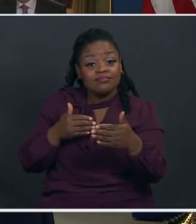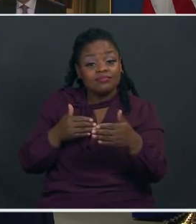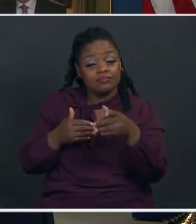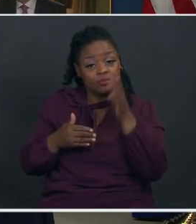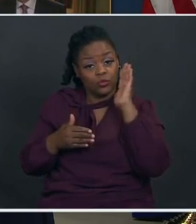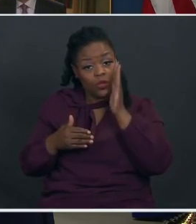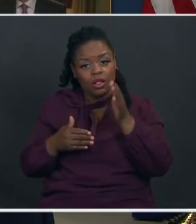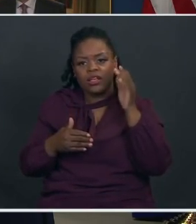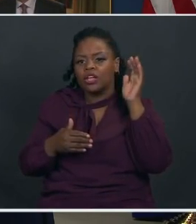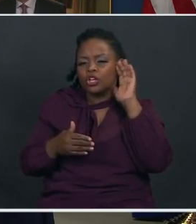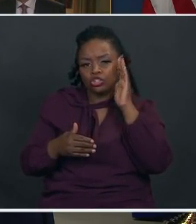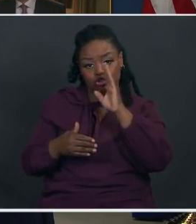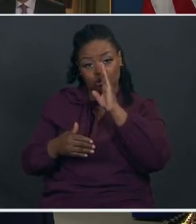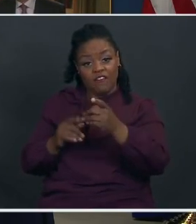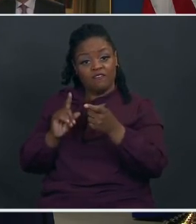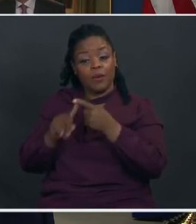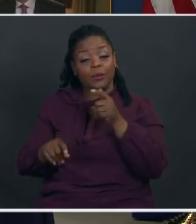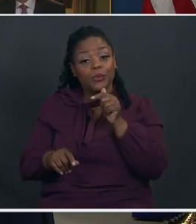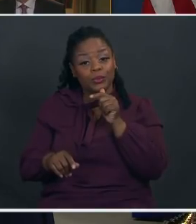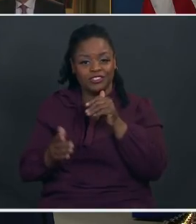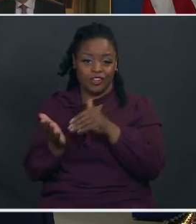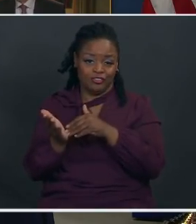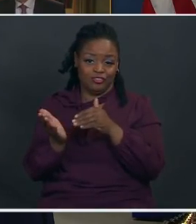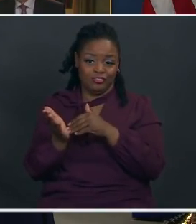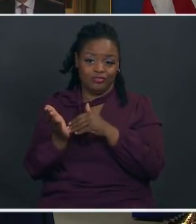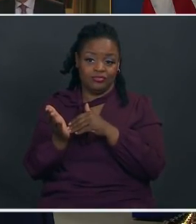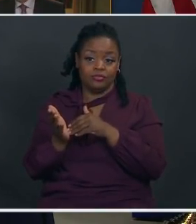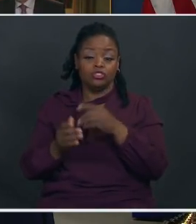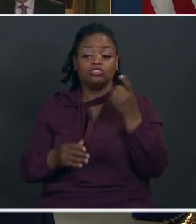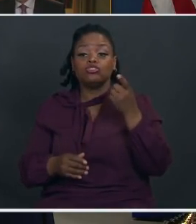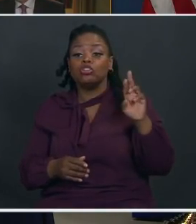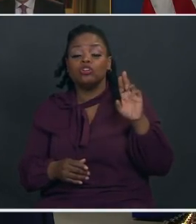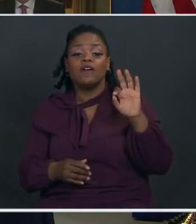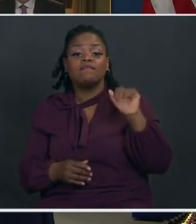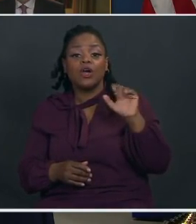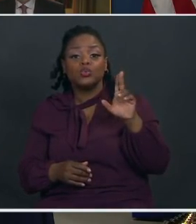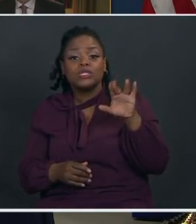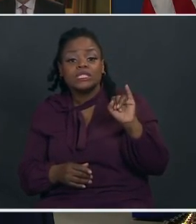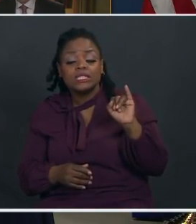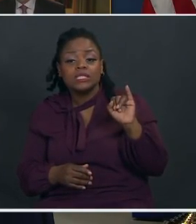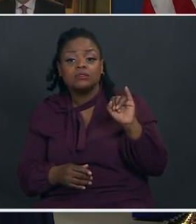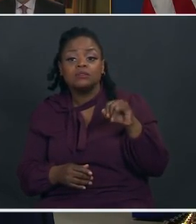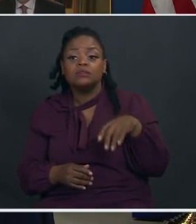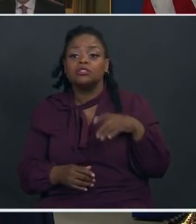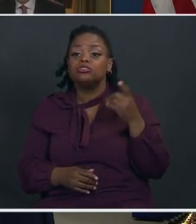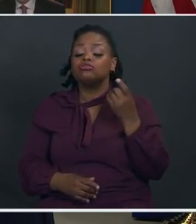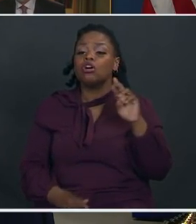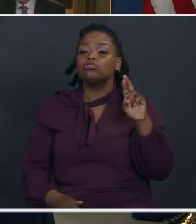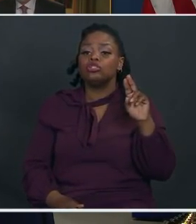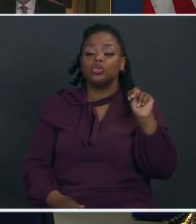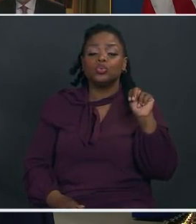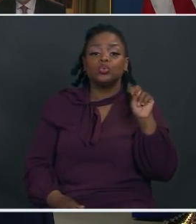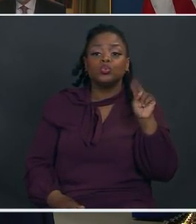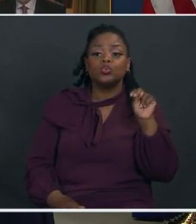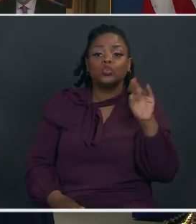including Dr. Fauci, Dr. Walensky, Dr. Nunez-Smith and Surgeon General Dr. Murthy.